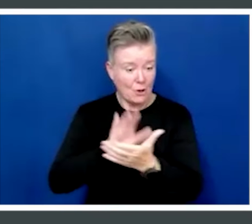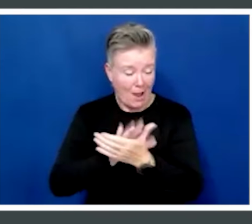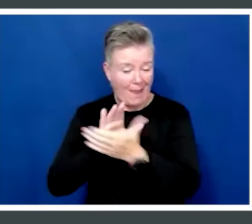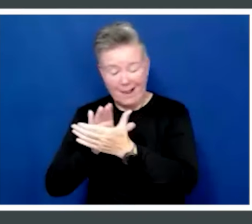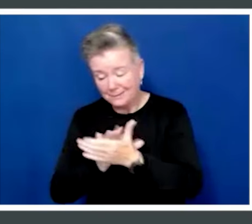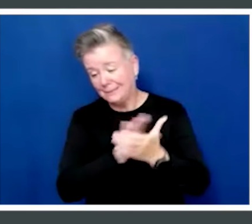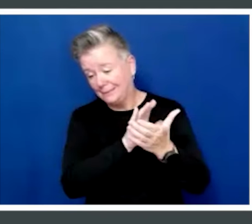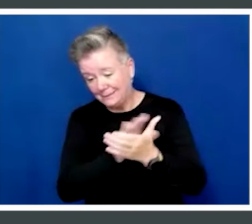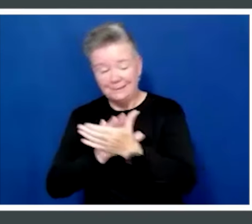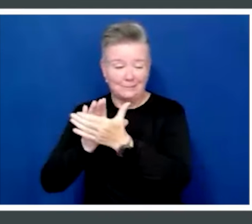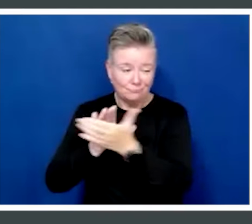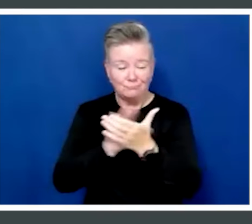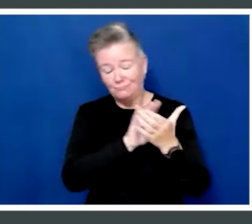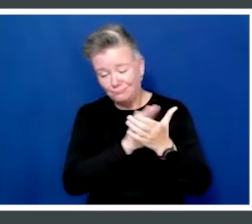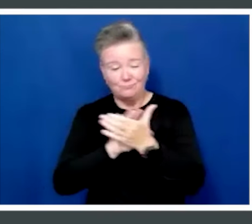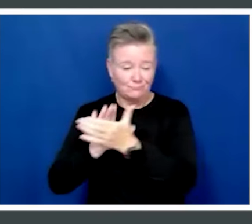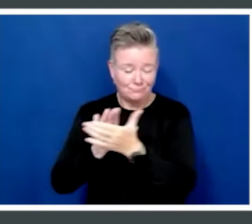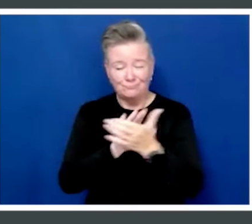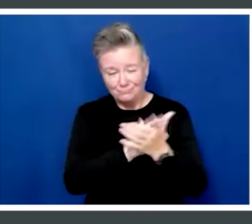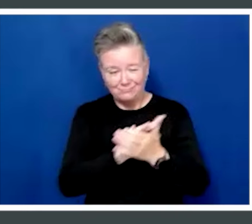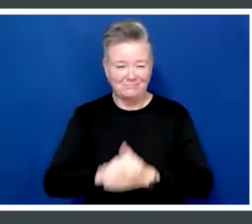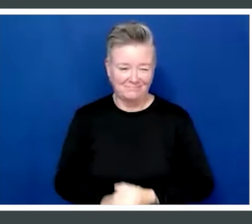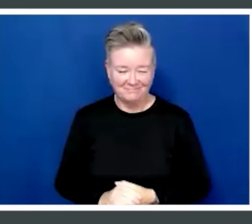[CLAPPING]